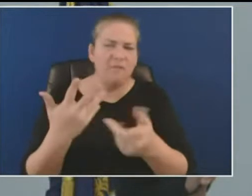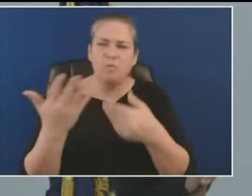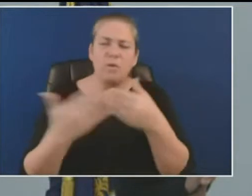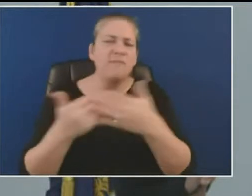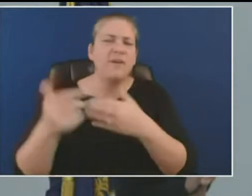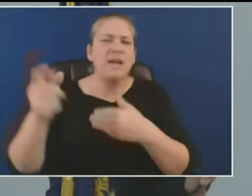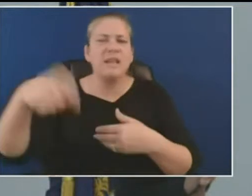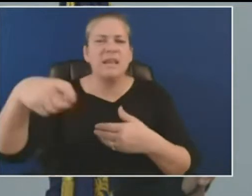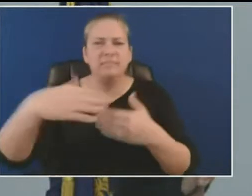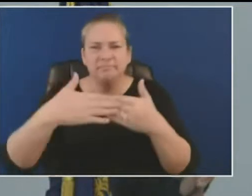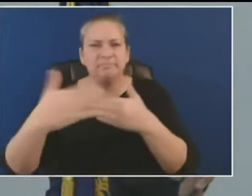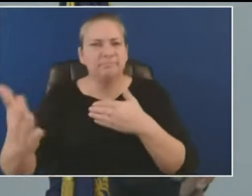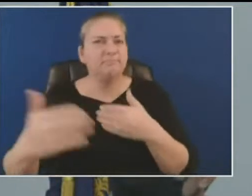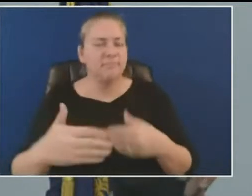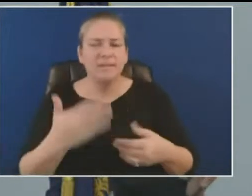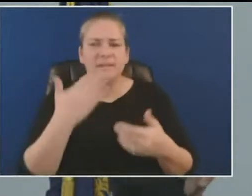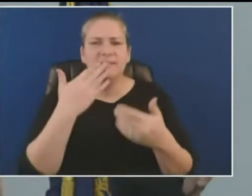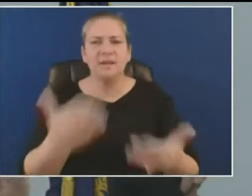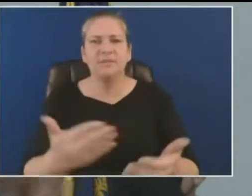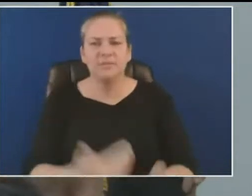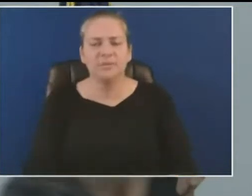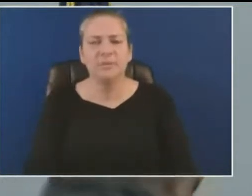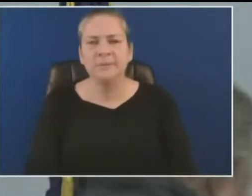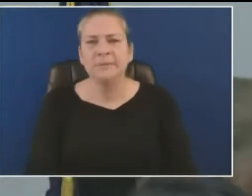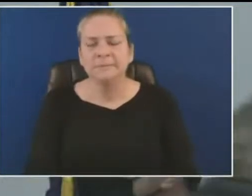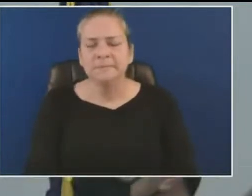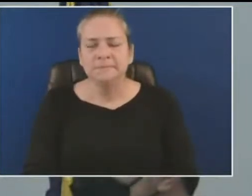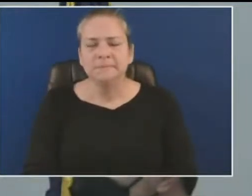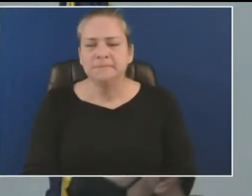Thank you, thank you. Appreciate represented mentor.